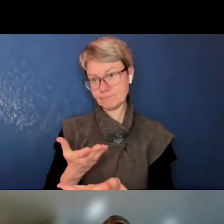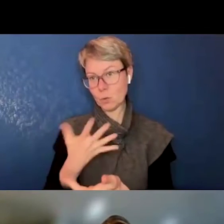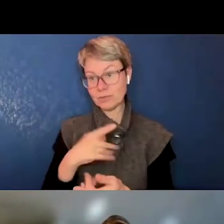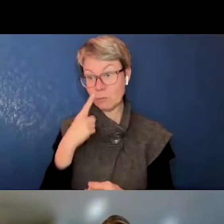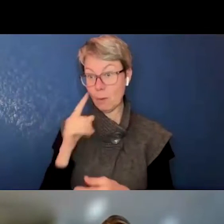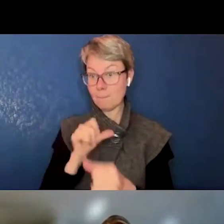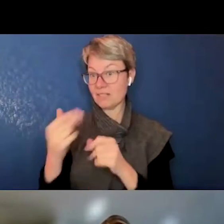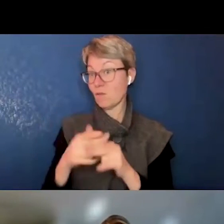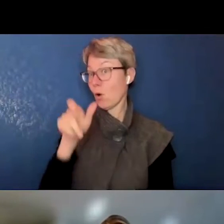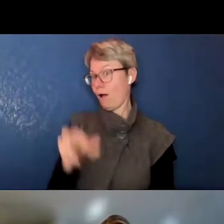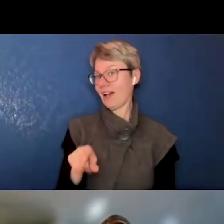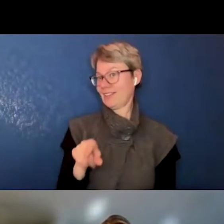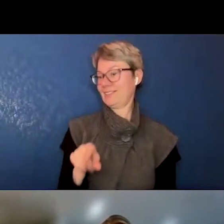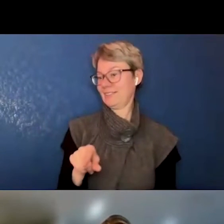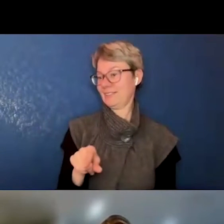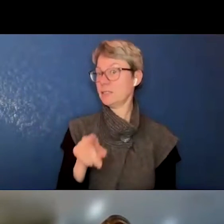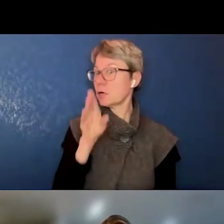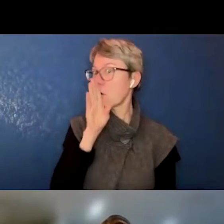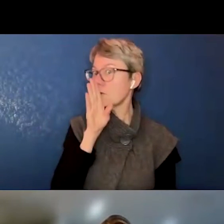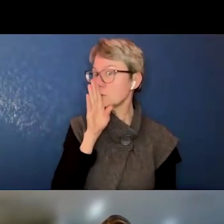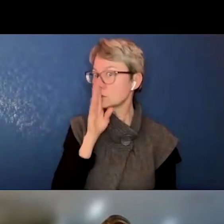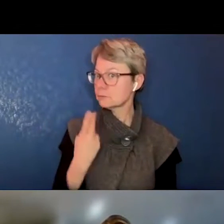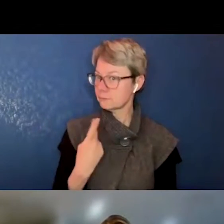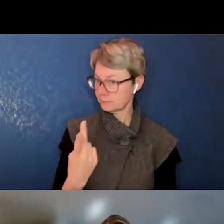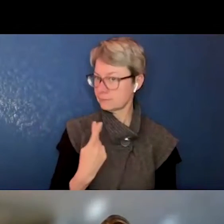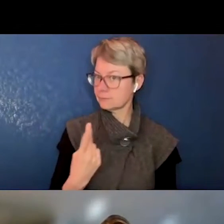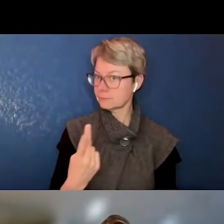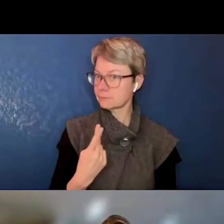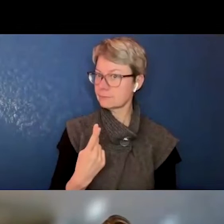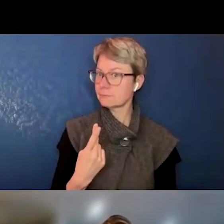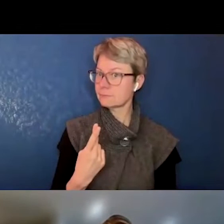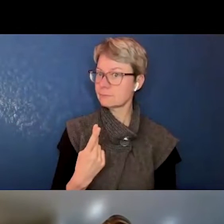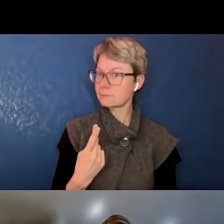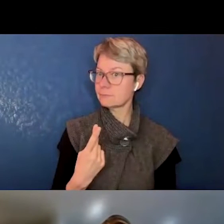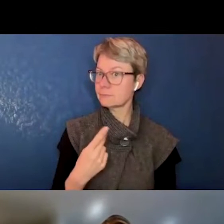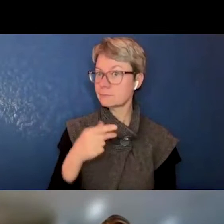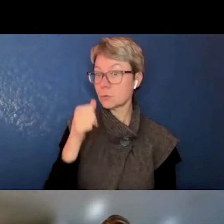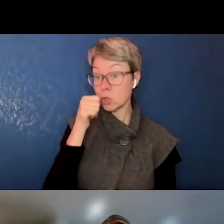need and preserving that confidentiality and we recognize that that support is out there and is